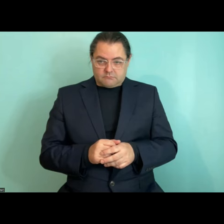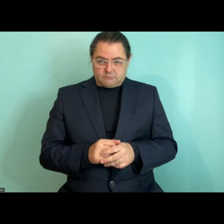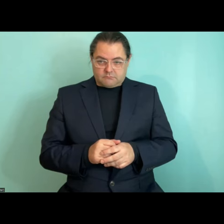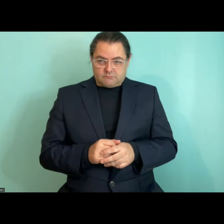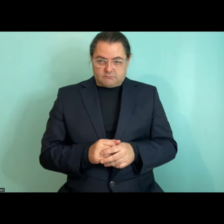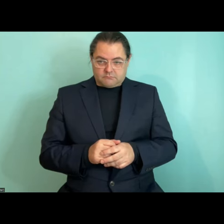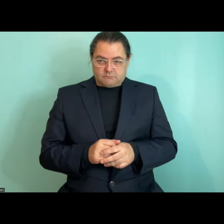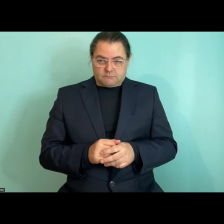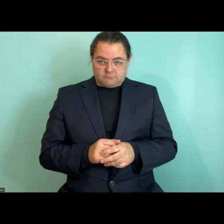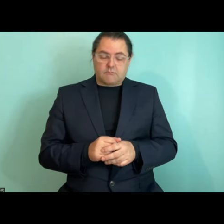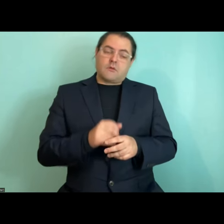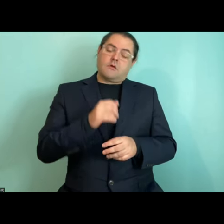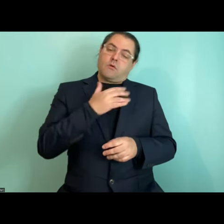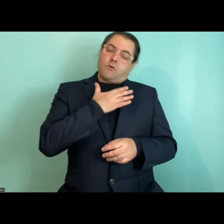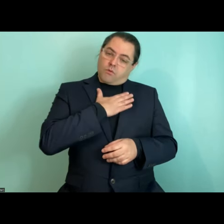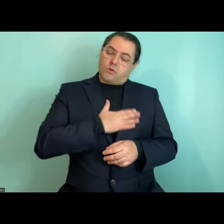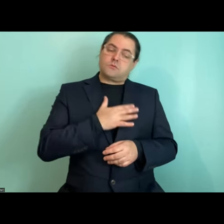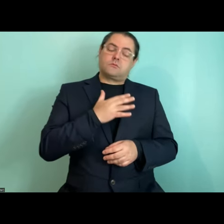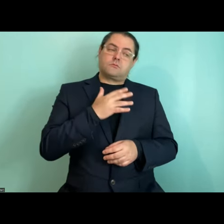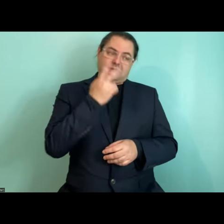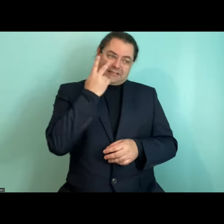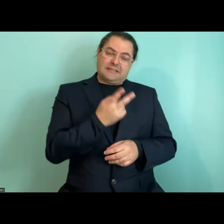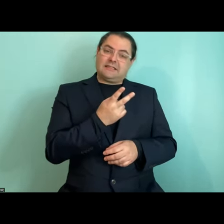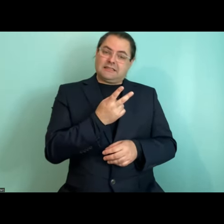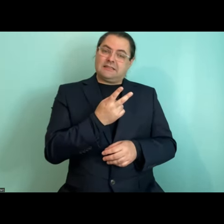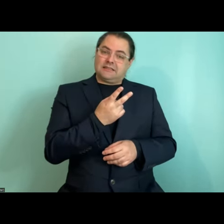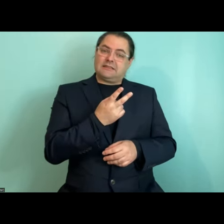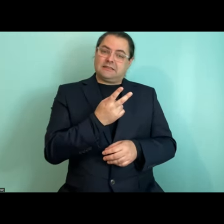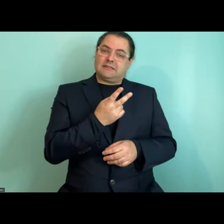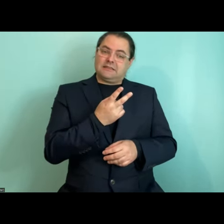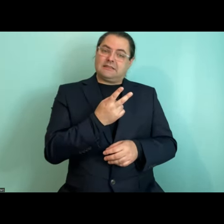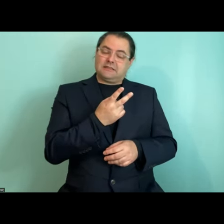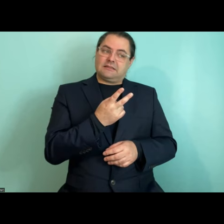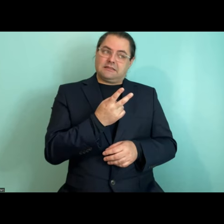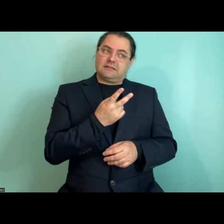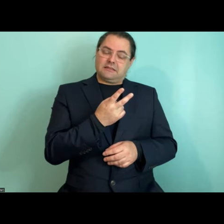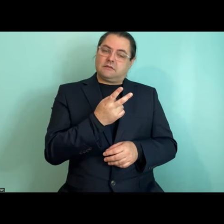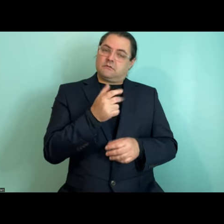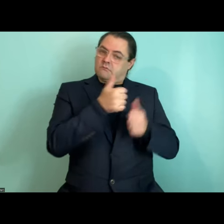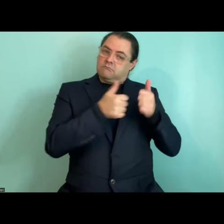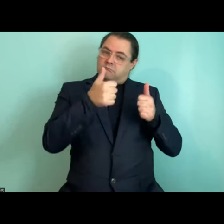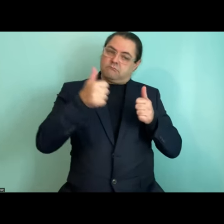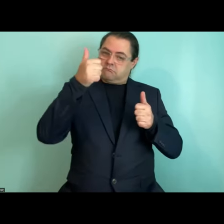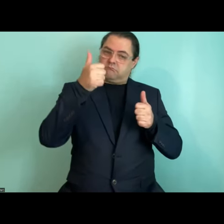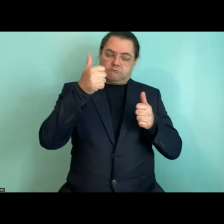on to get on to legality professional to 10:08:15 put it first I work a contract my